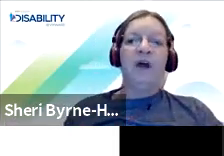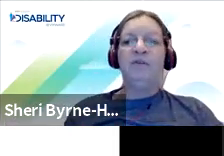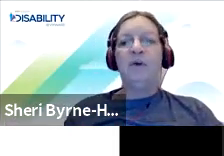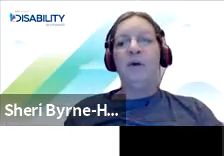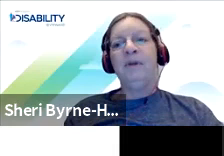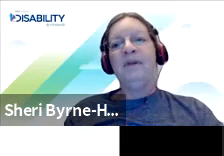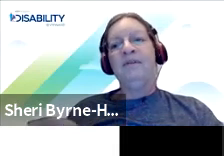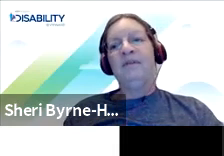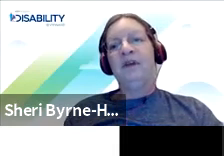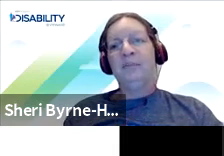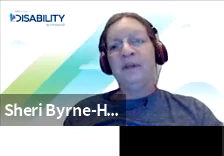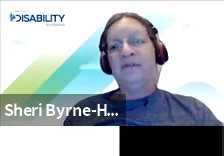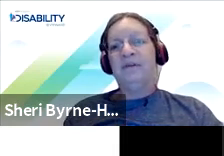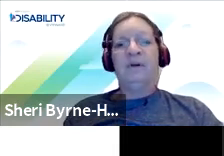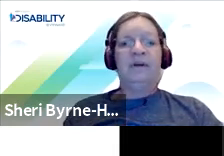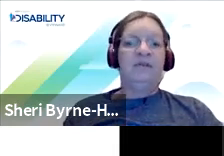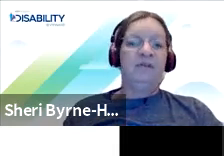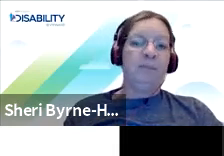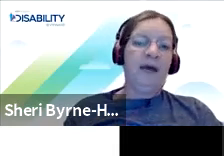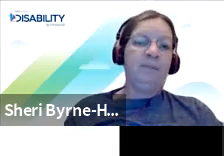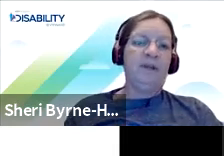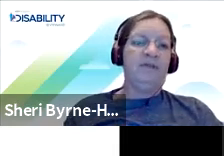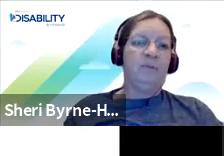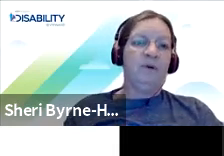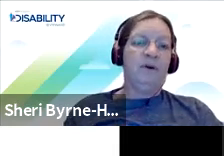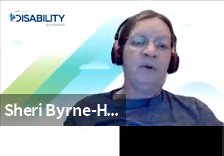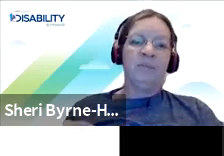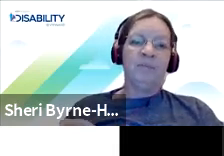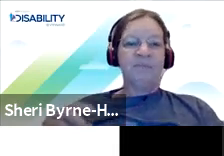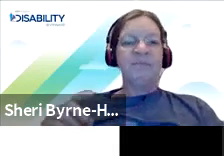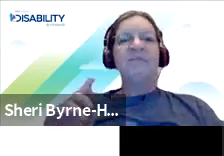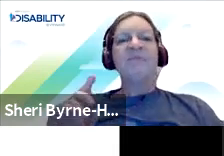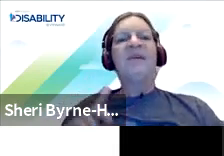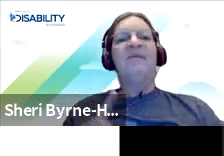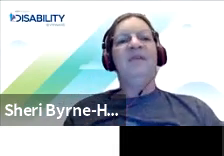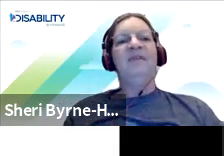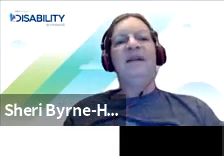The first is organizational research. So that's somebody looking into, you know, what company do I want